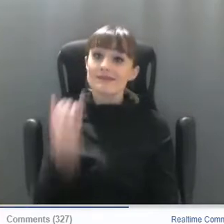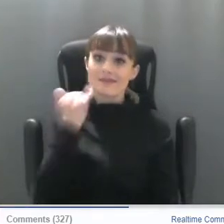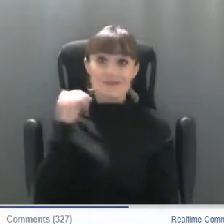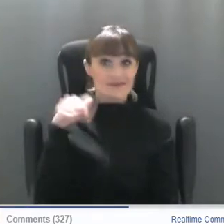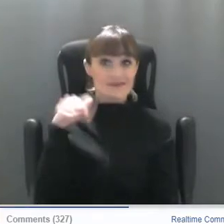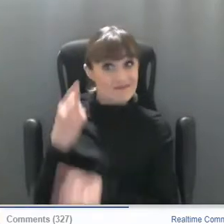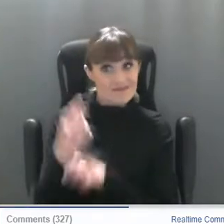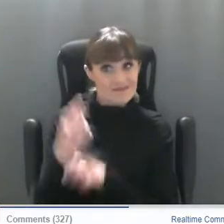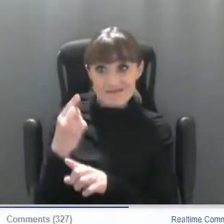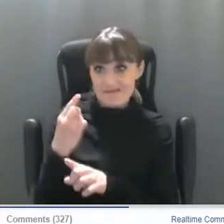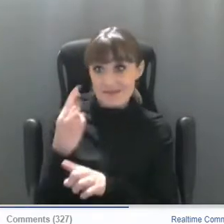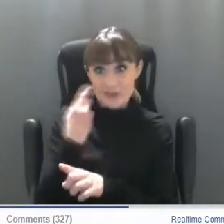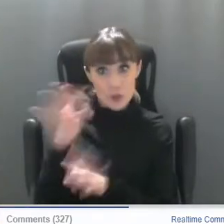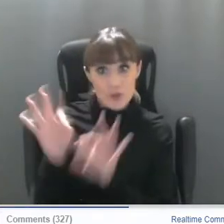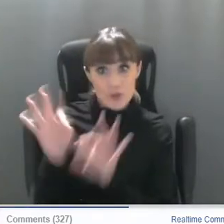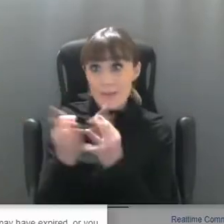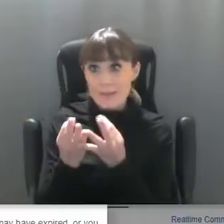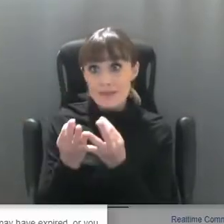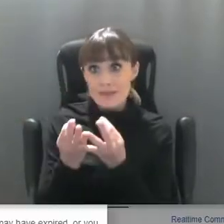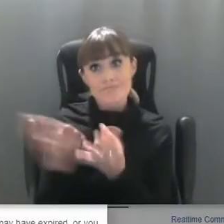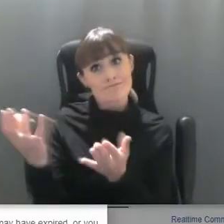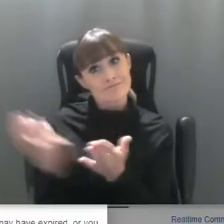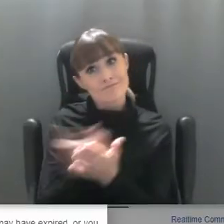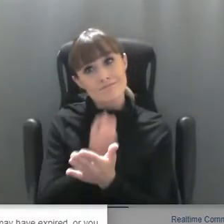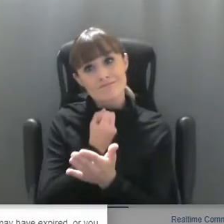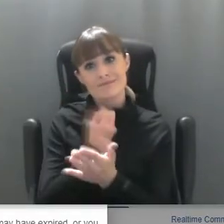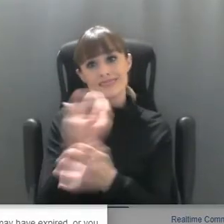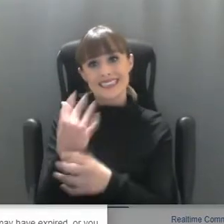Thank you so much!